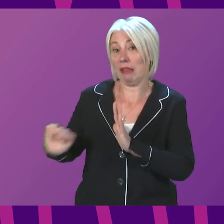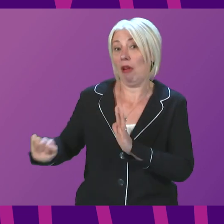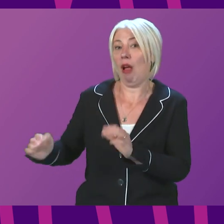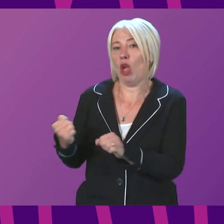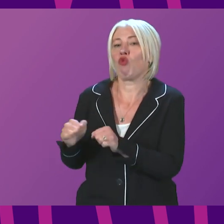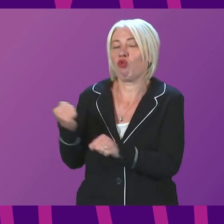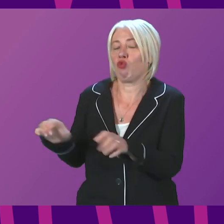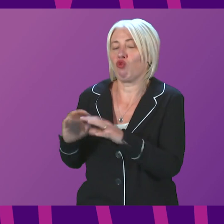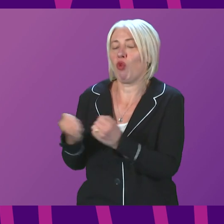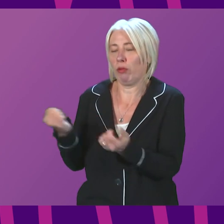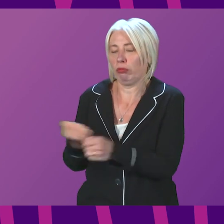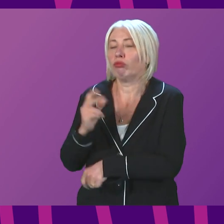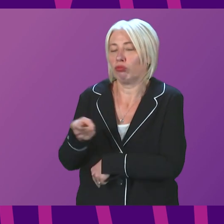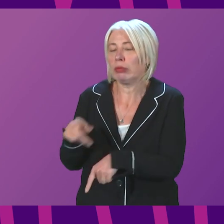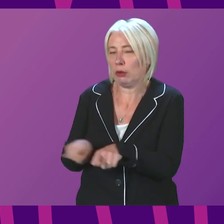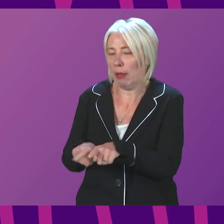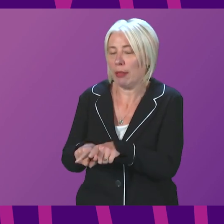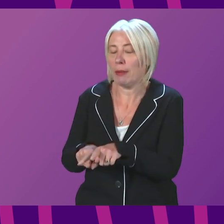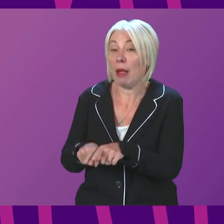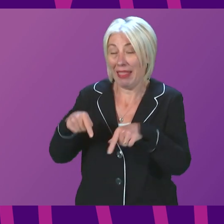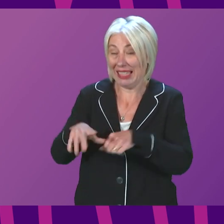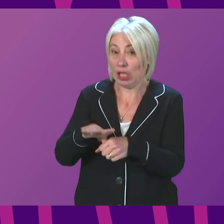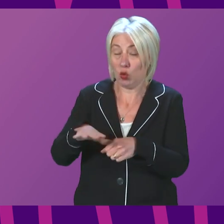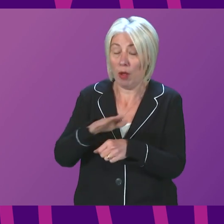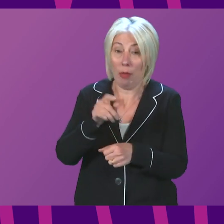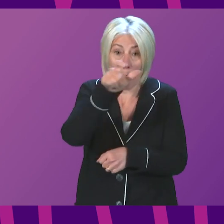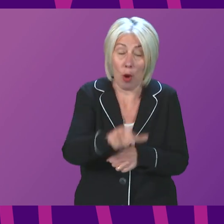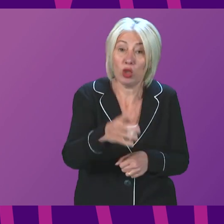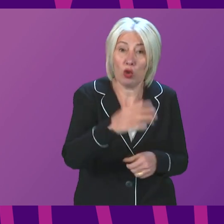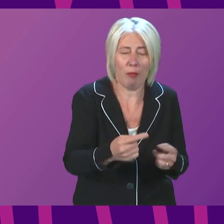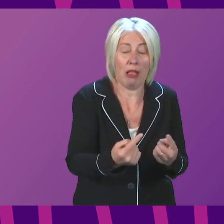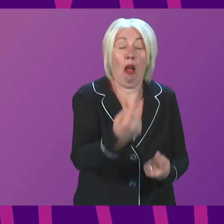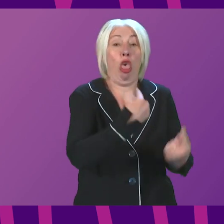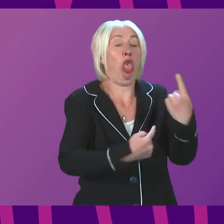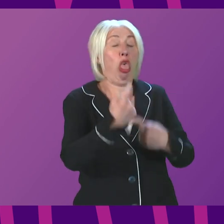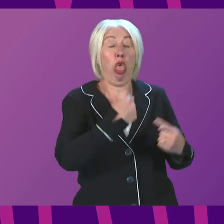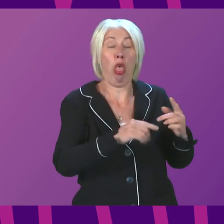In this situation, there is also a victim who clearly feels that they were not properly